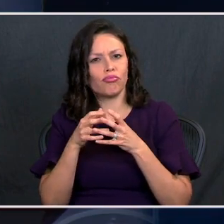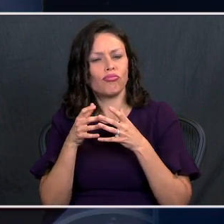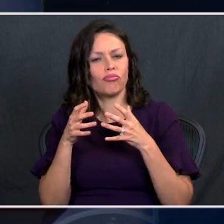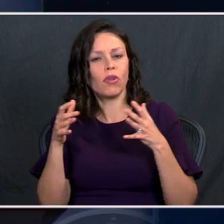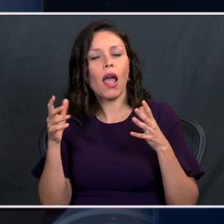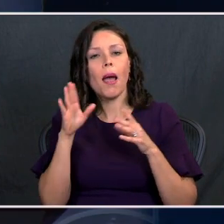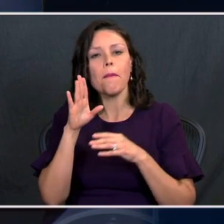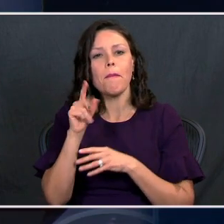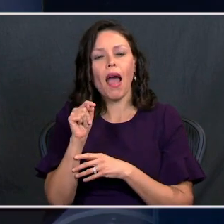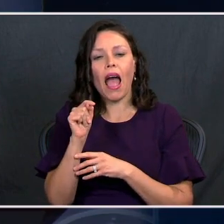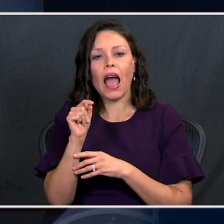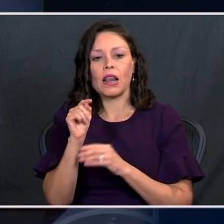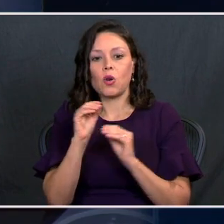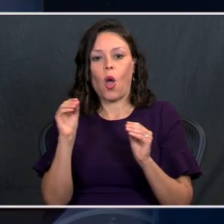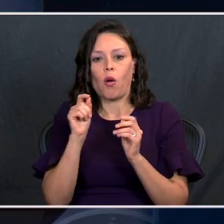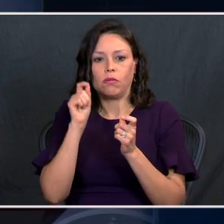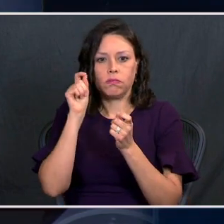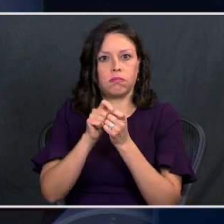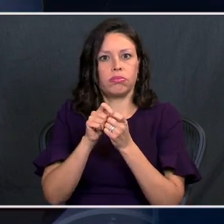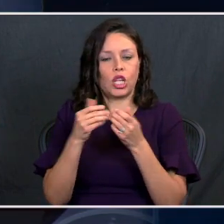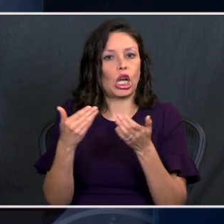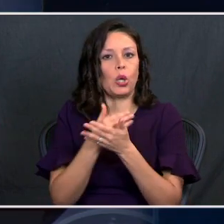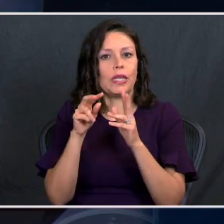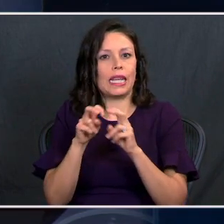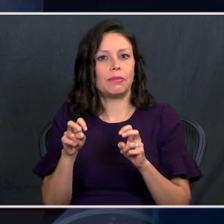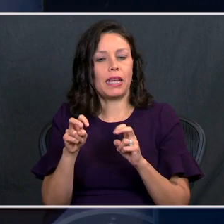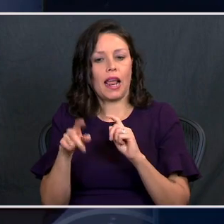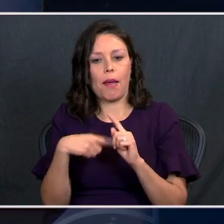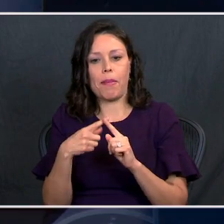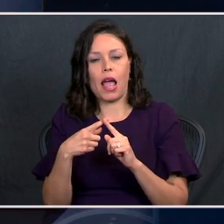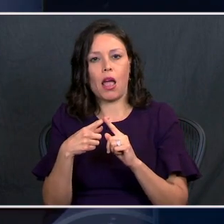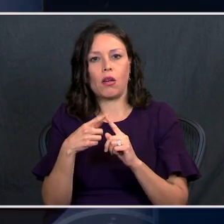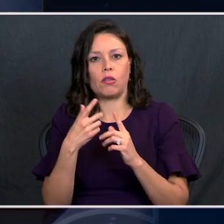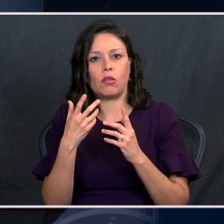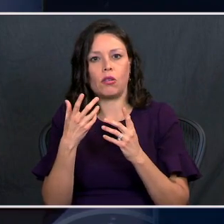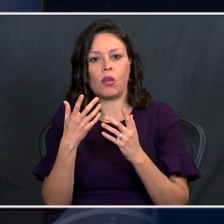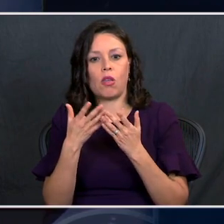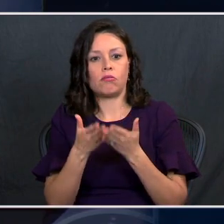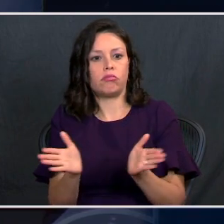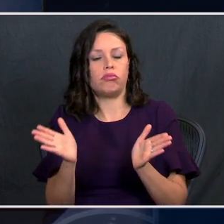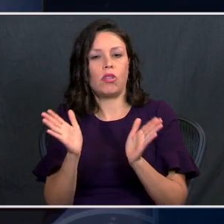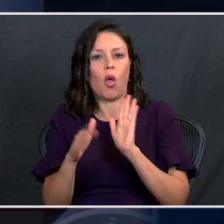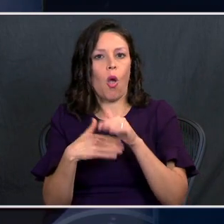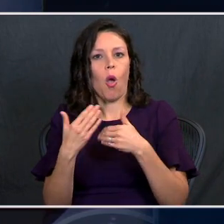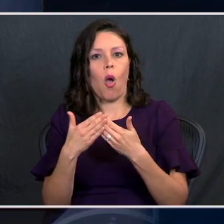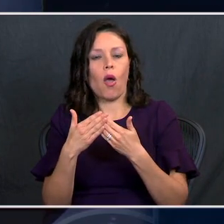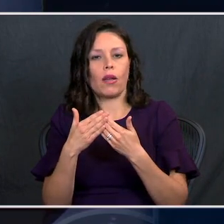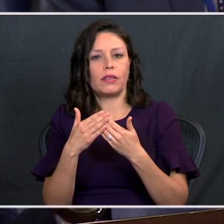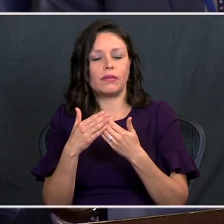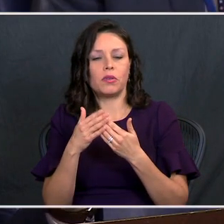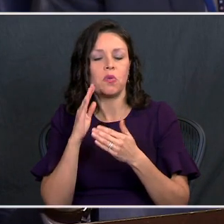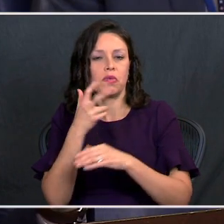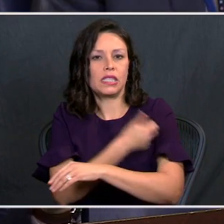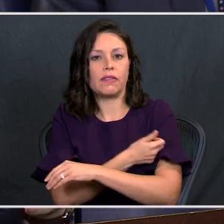But I don't have an assessment -- a new assessment for you on when a broad popular -- a group of the population. The Press: But anyone can get it if they want it,